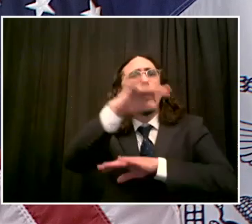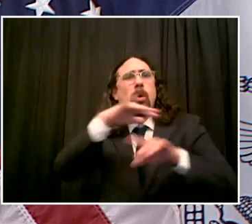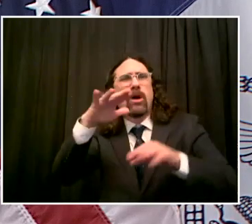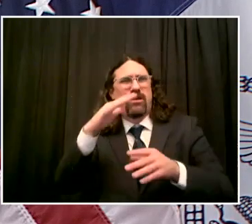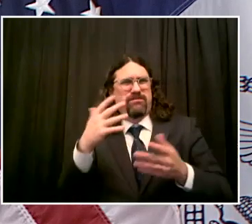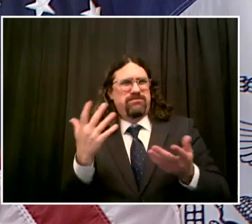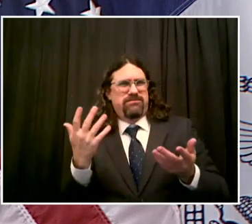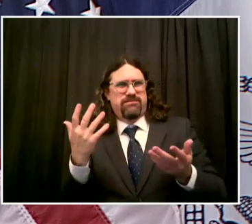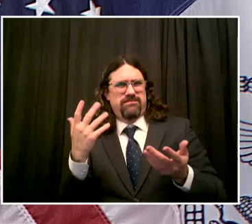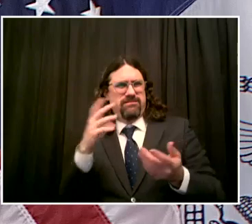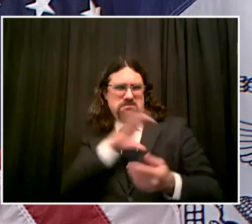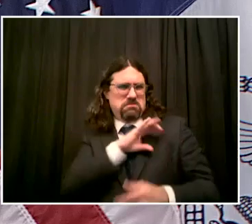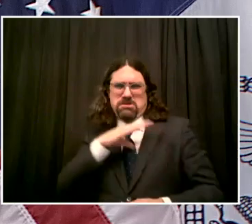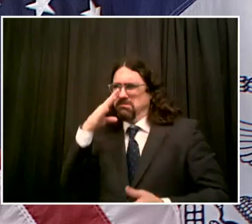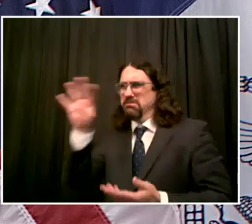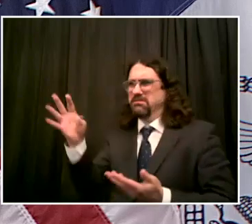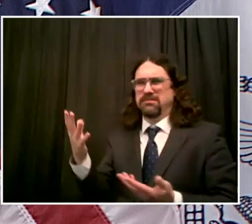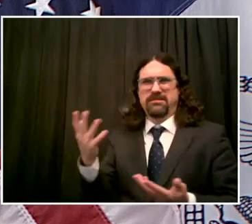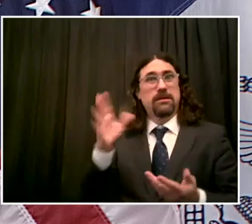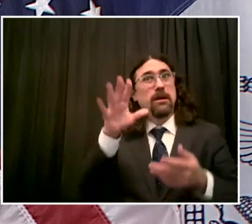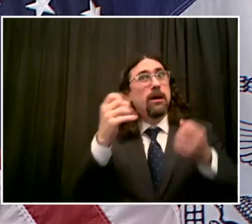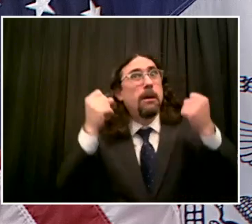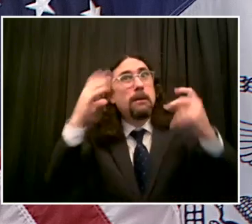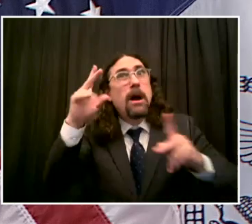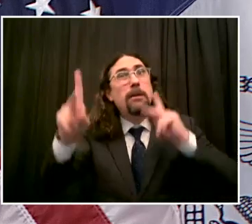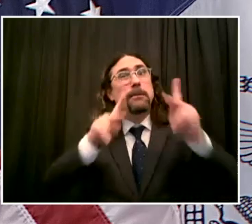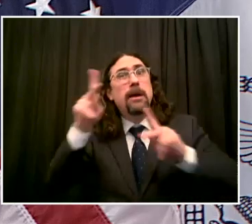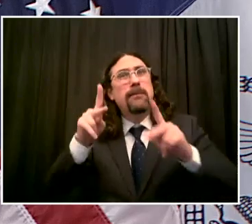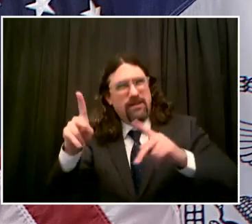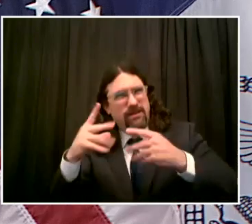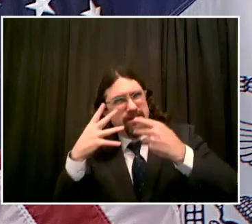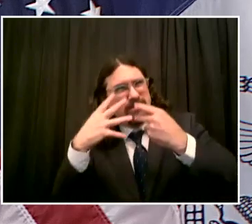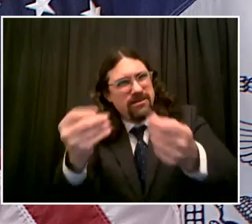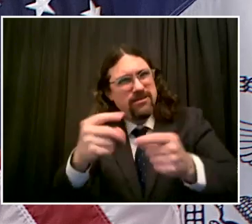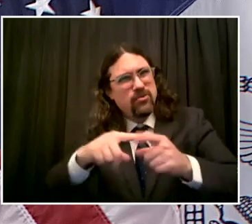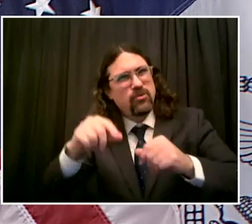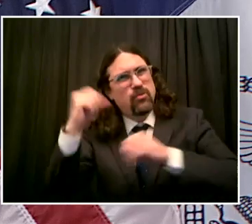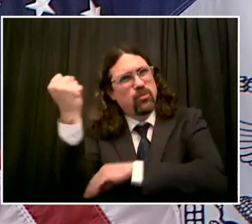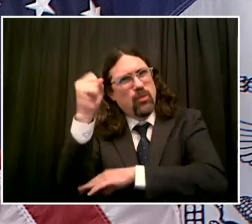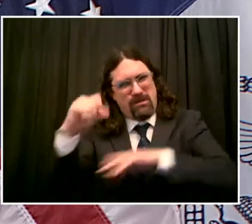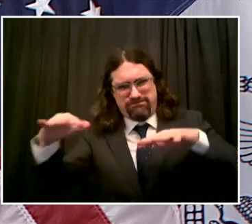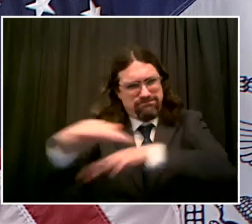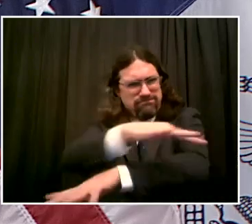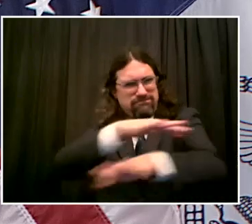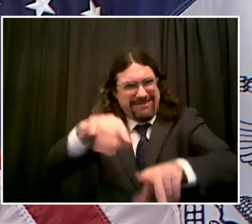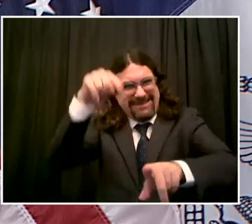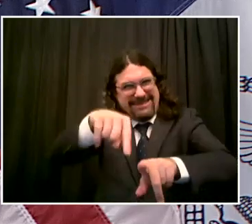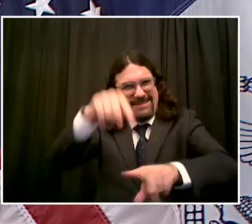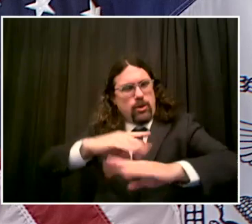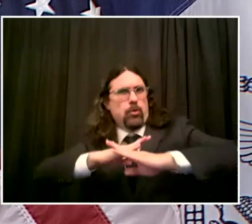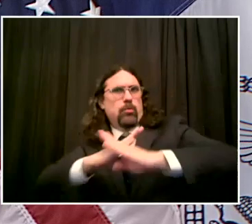TIMES VERY FEEFCTEIVLY. WE WIL L